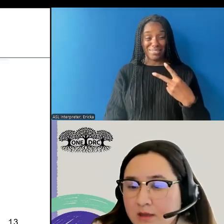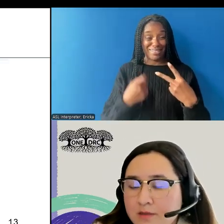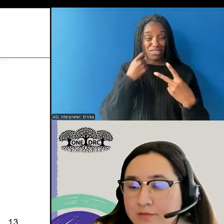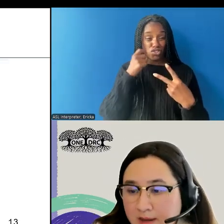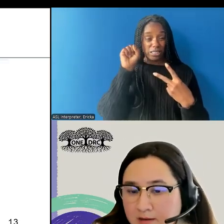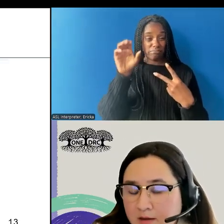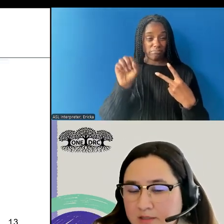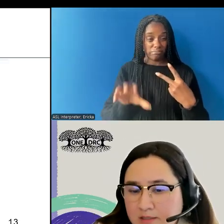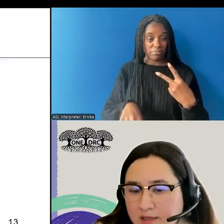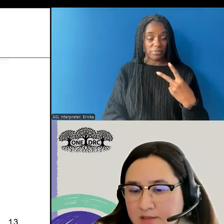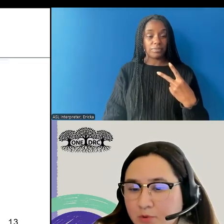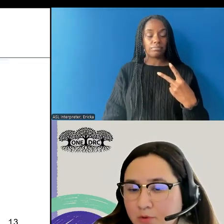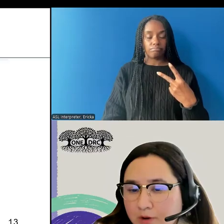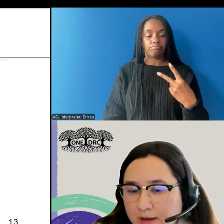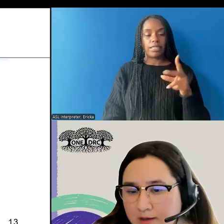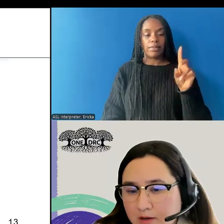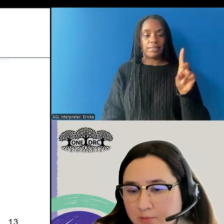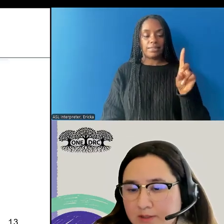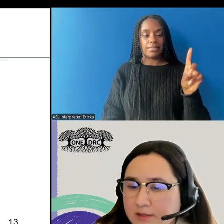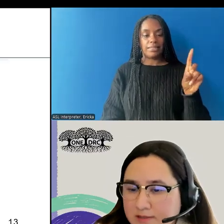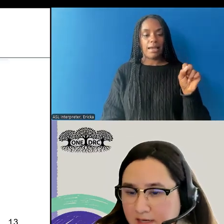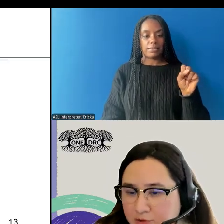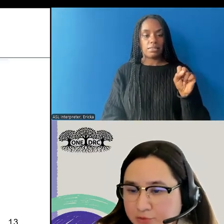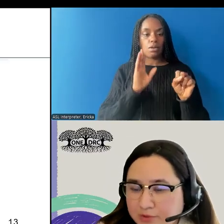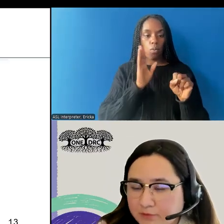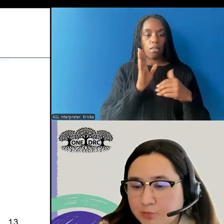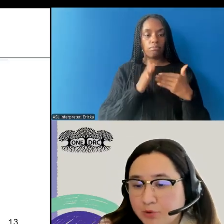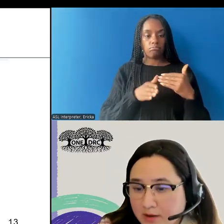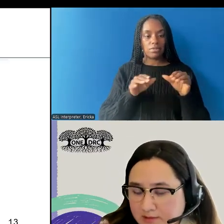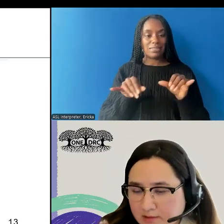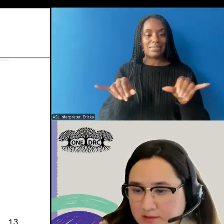Then DSS will go ahead and completed standard review process.